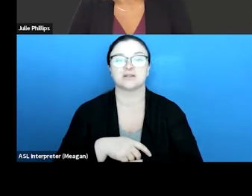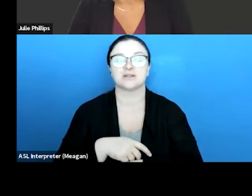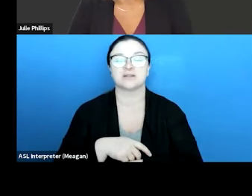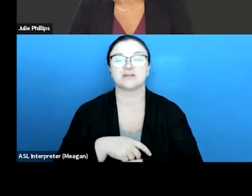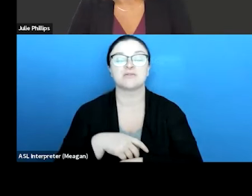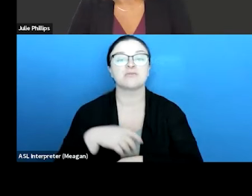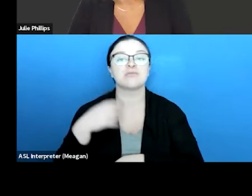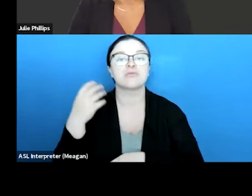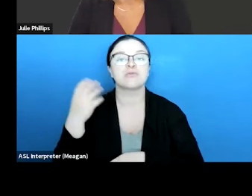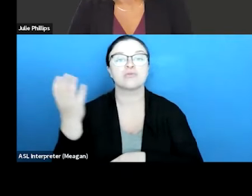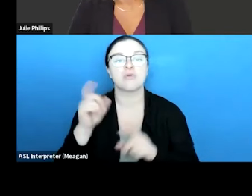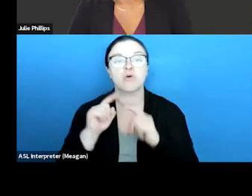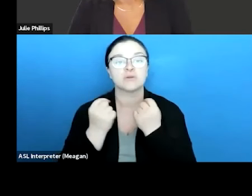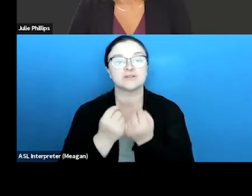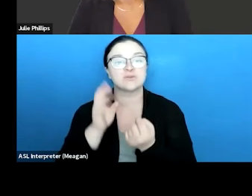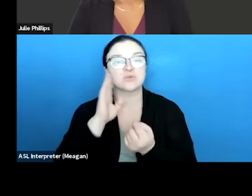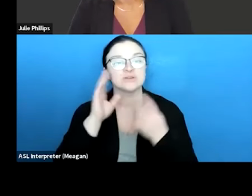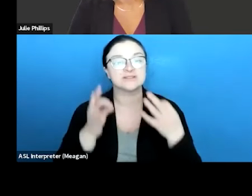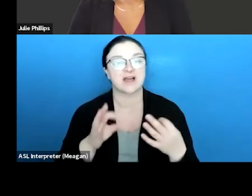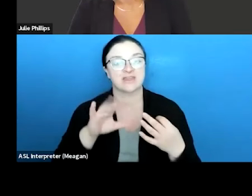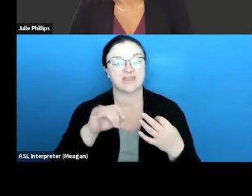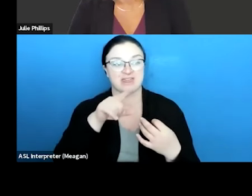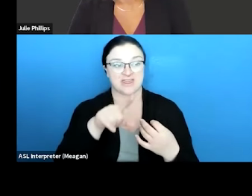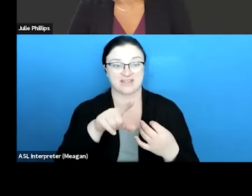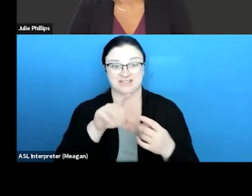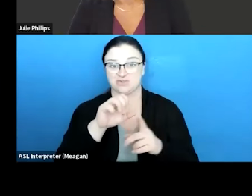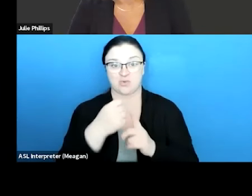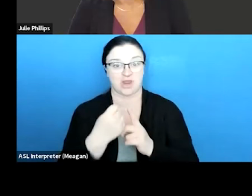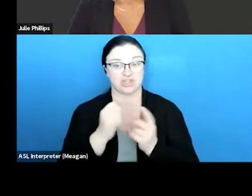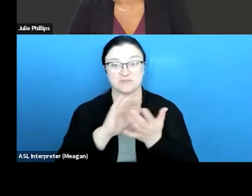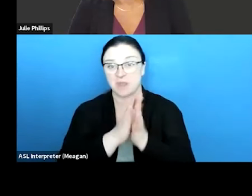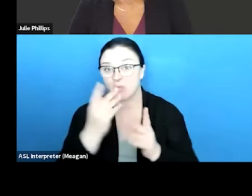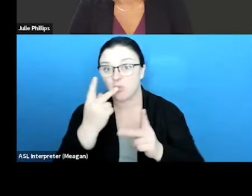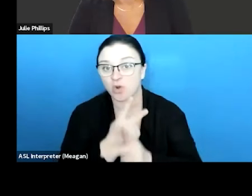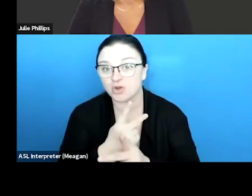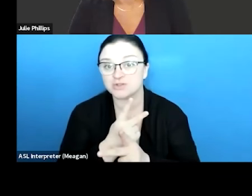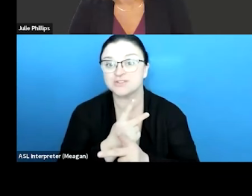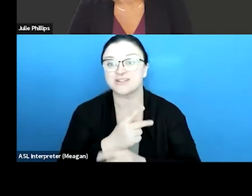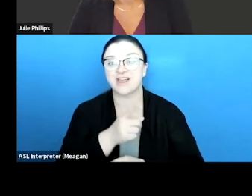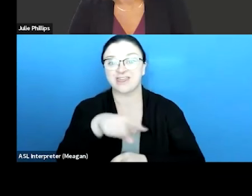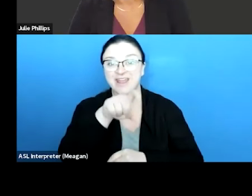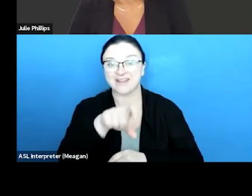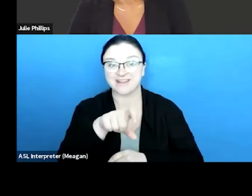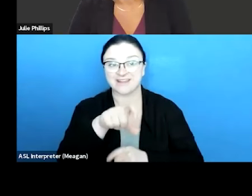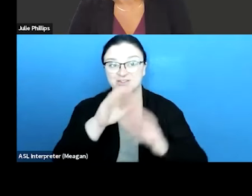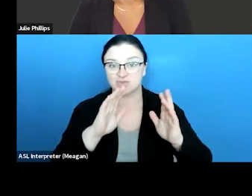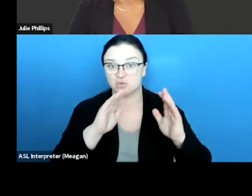this person's situation has escalated or something else has happened and they need to escalate it to a higher level,